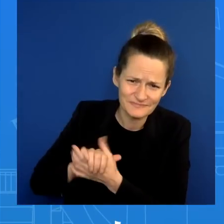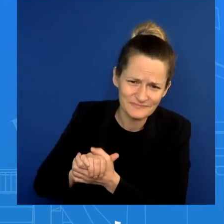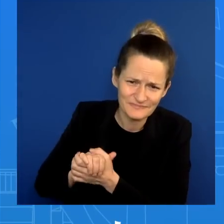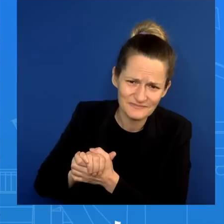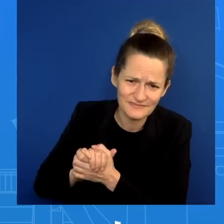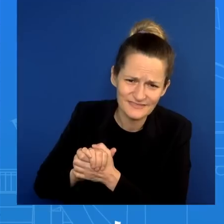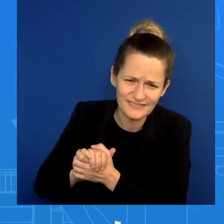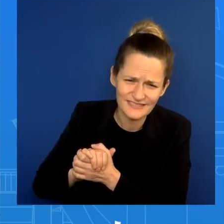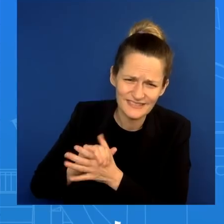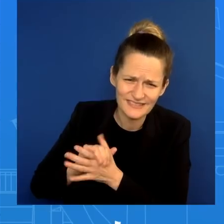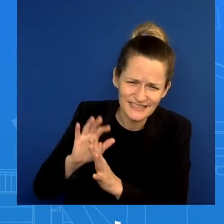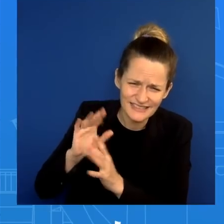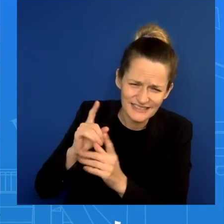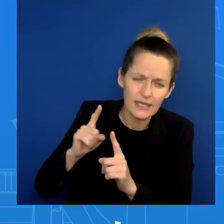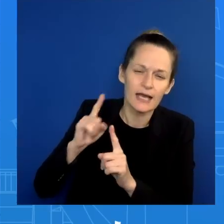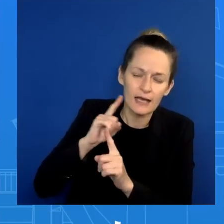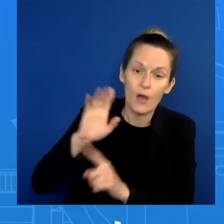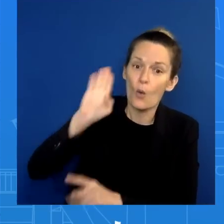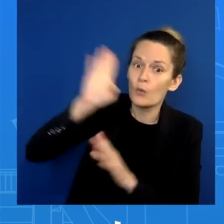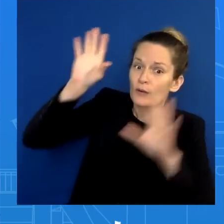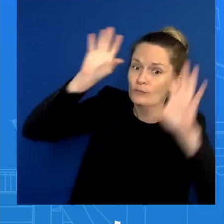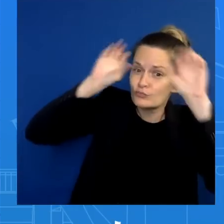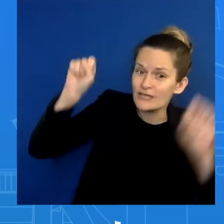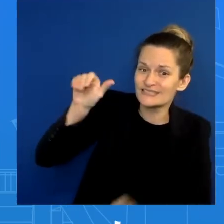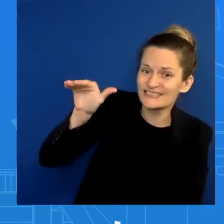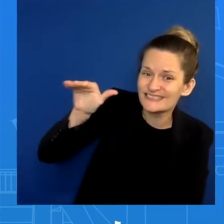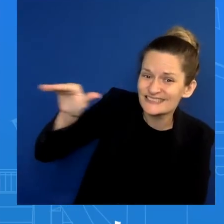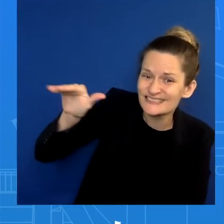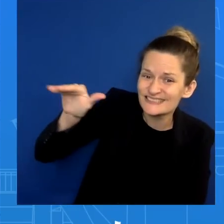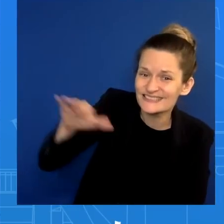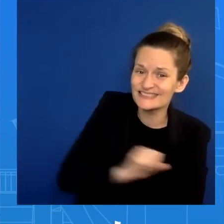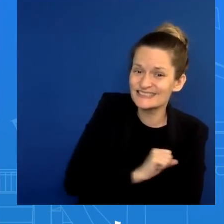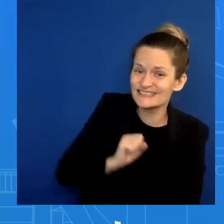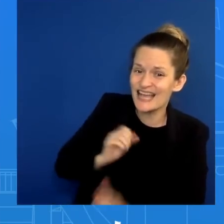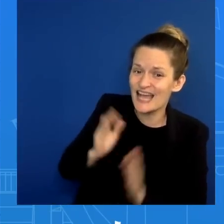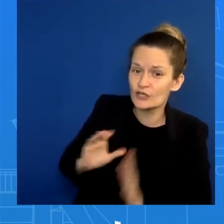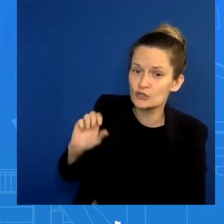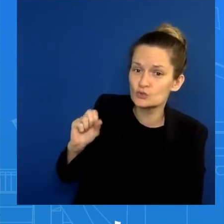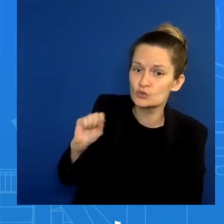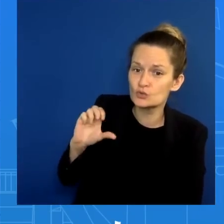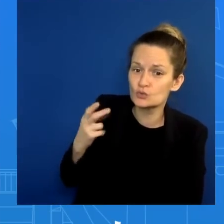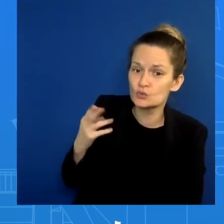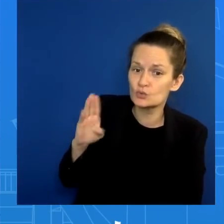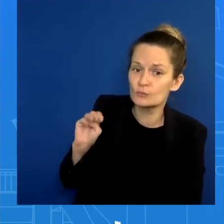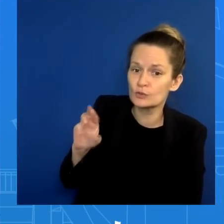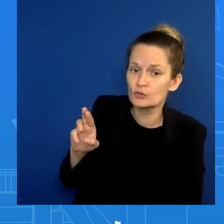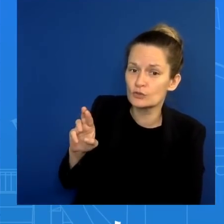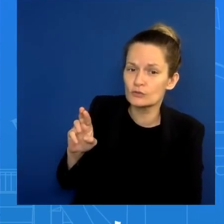Ms. Jean-Pierre: So is the president going to it does make sure I heard this right. Is the president going to reach out to Senator Schumer for a vote?